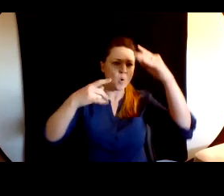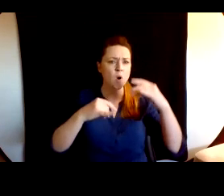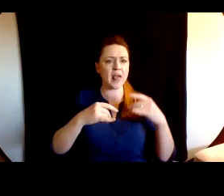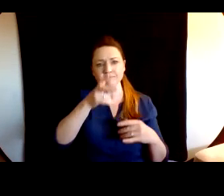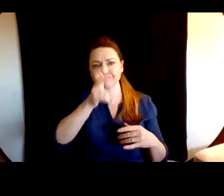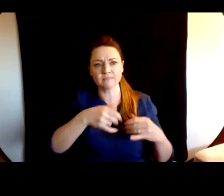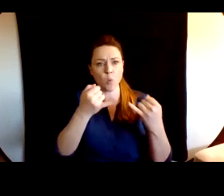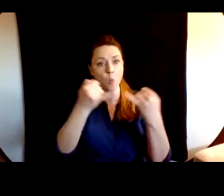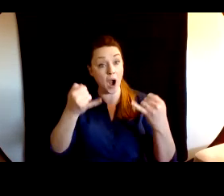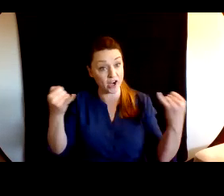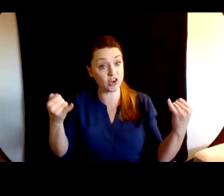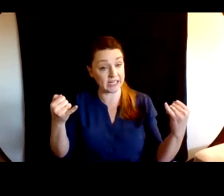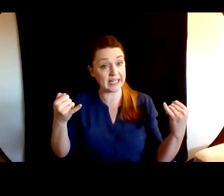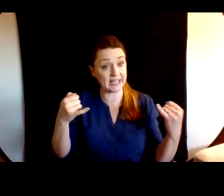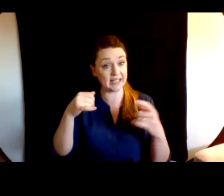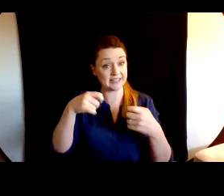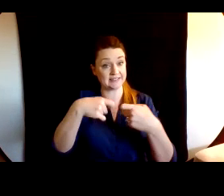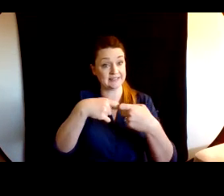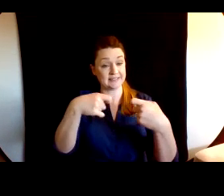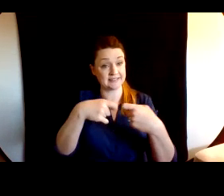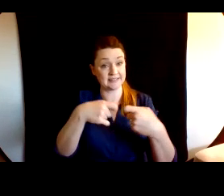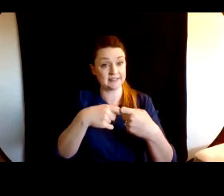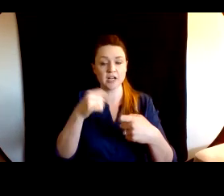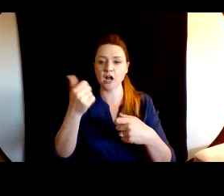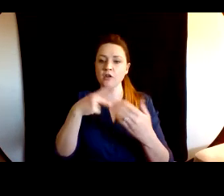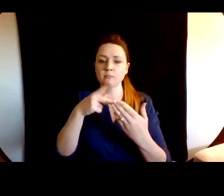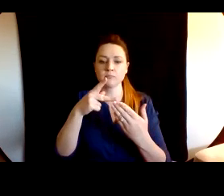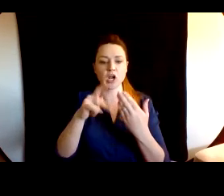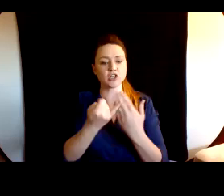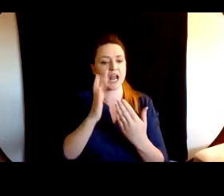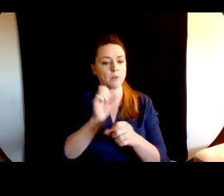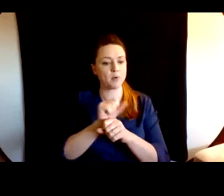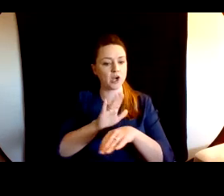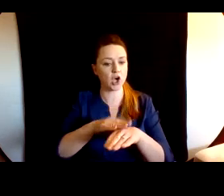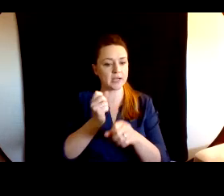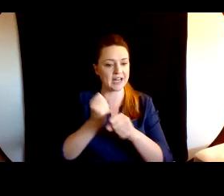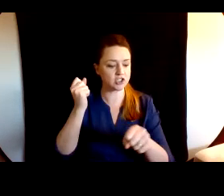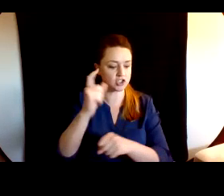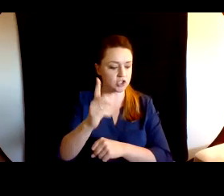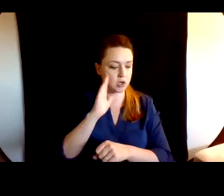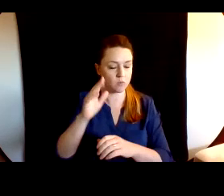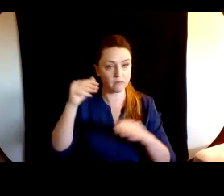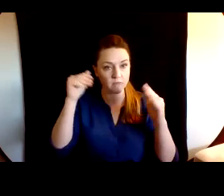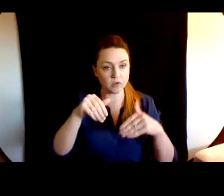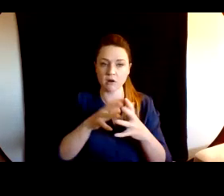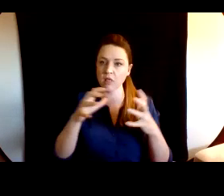And actually the project that I'll be working on next year, will actually deal a lot with some of these issues.